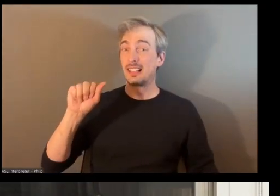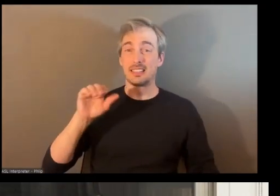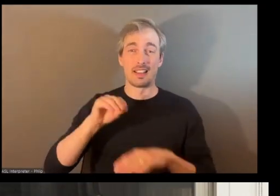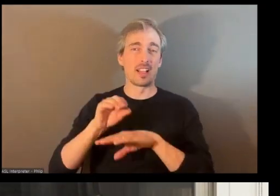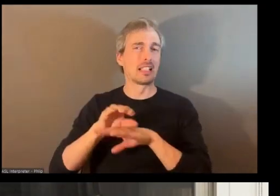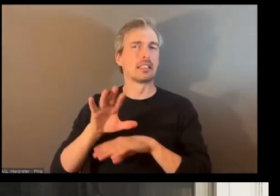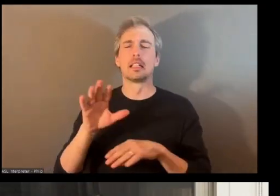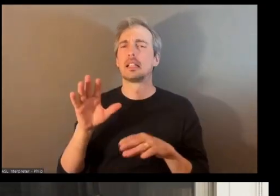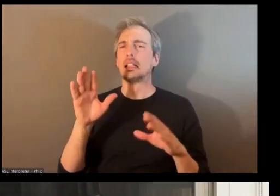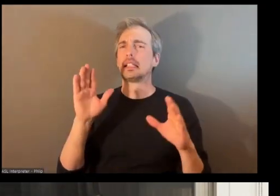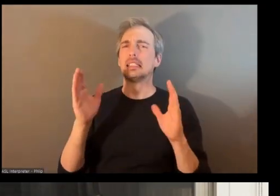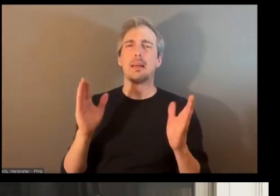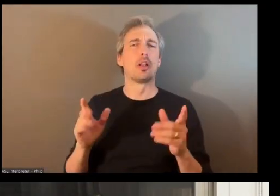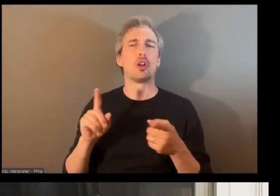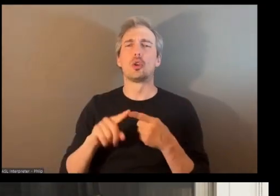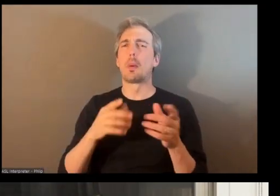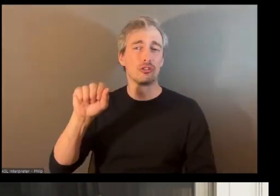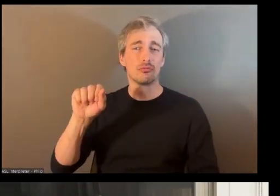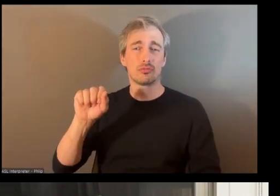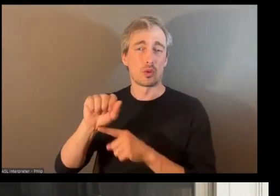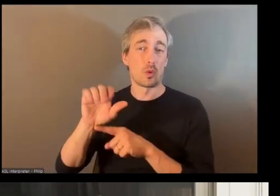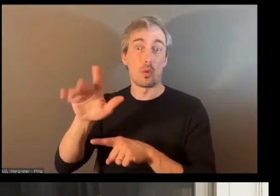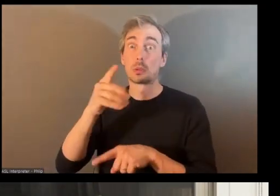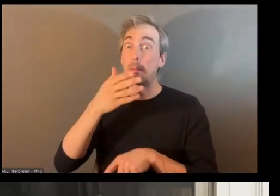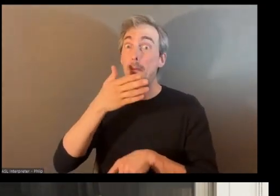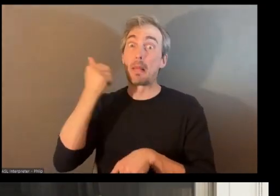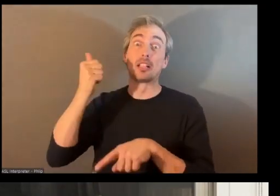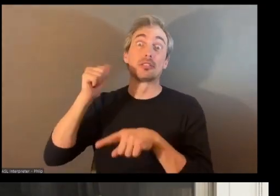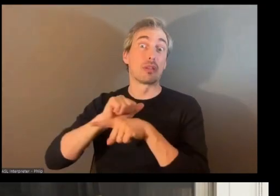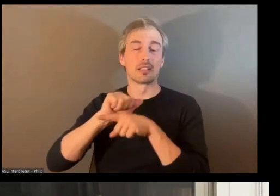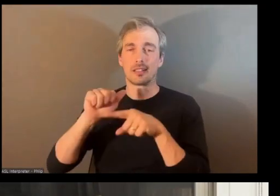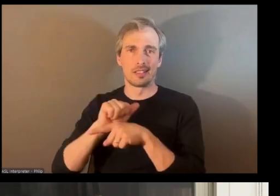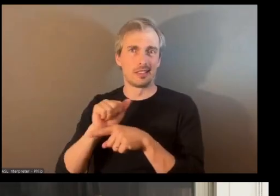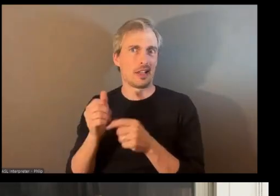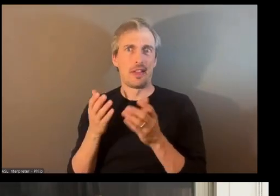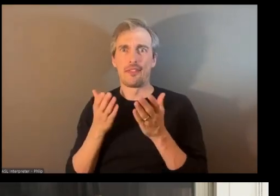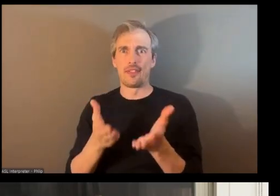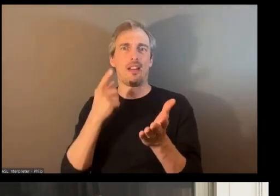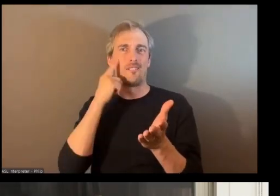There's a reason why they're best practices. Okay. Thank you for all this information.